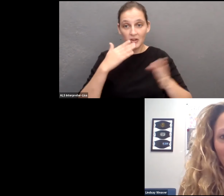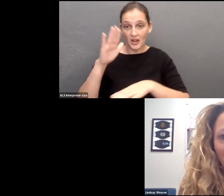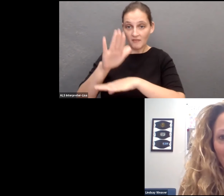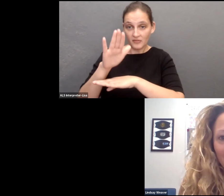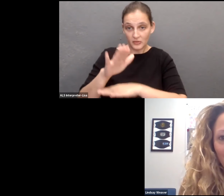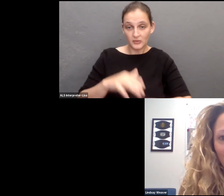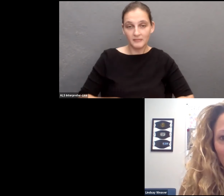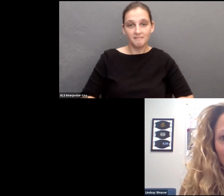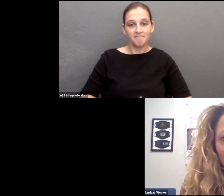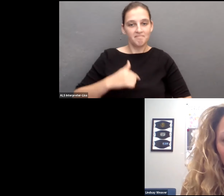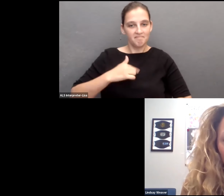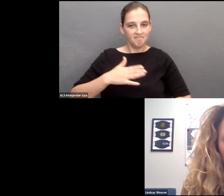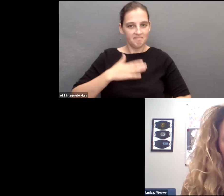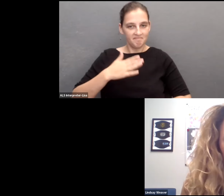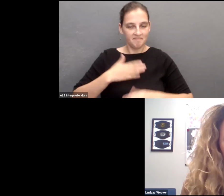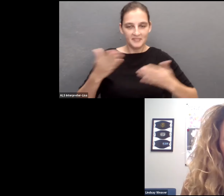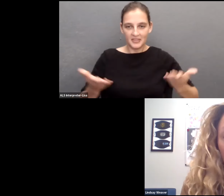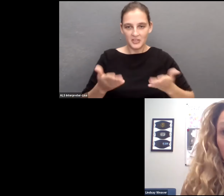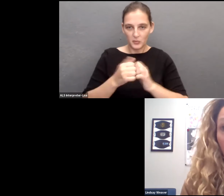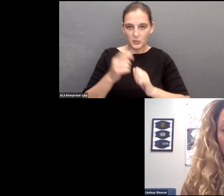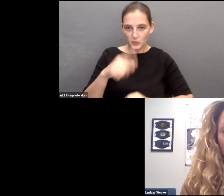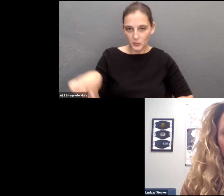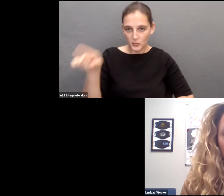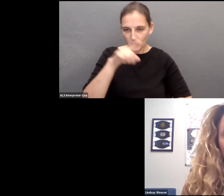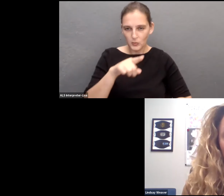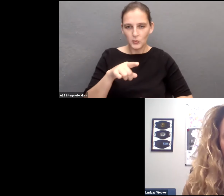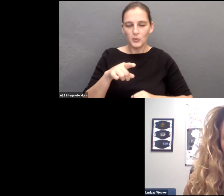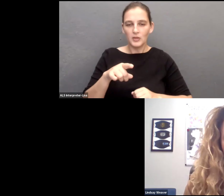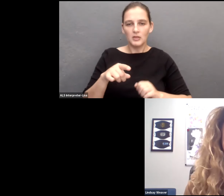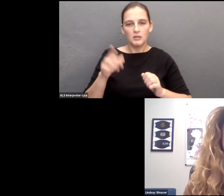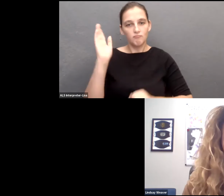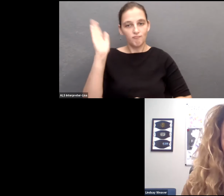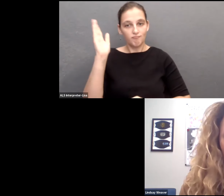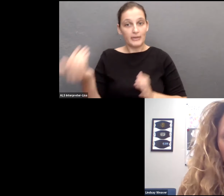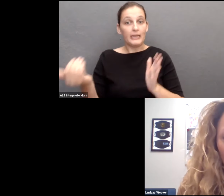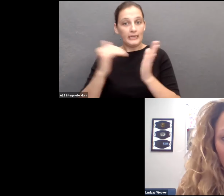very happy to be able to be here with all of you and talk again about COVID. I'm going